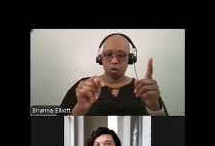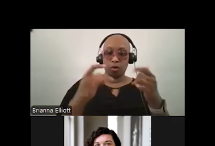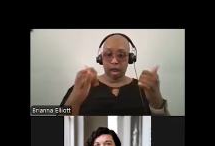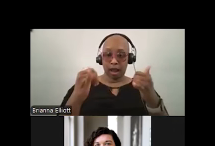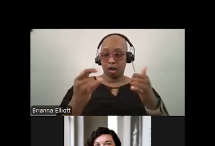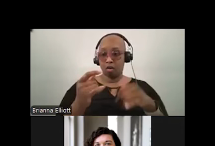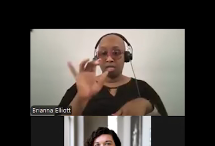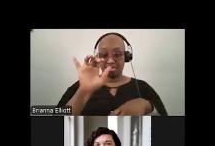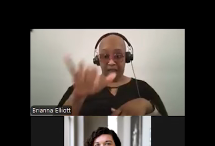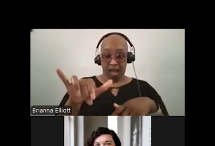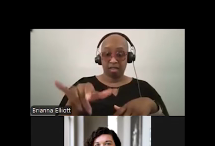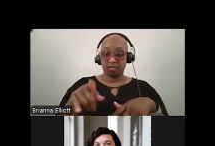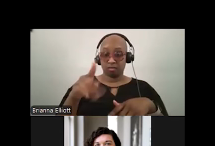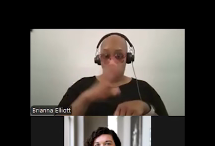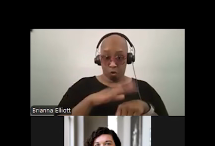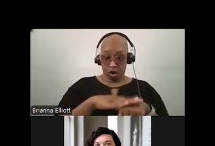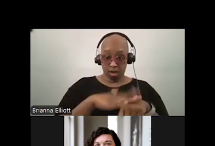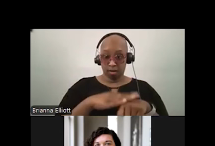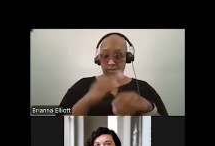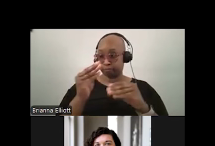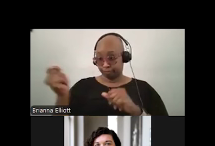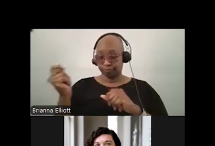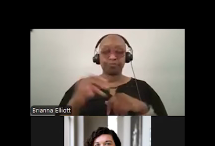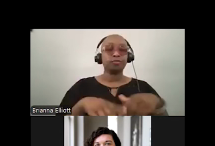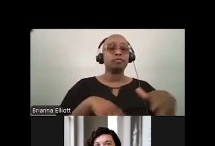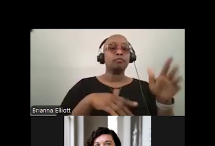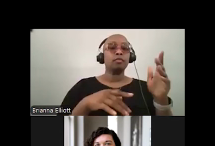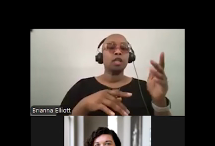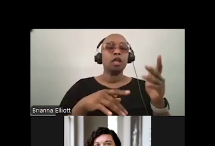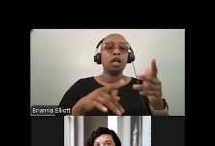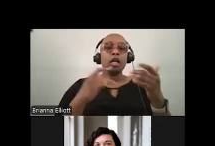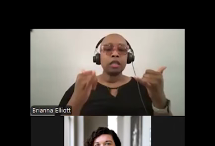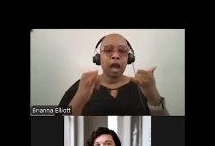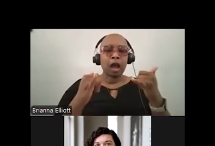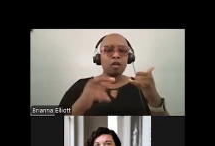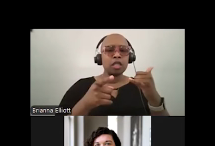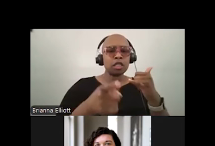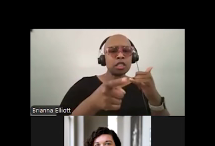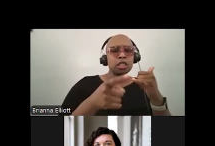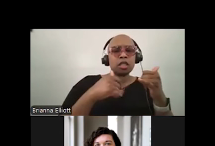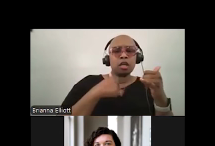one. This is just a decorative image. So, I'm going to mark this as decorative because I want